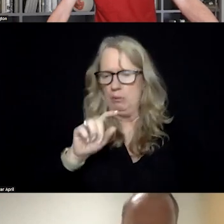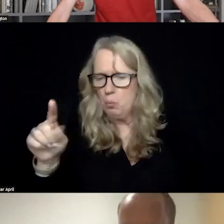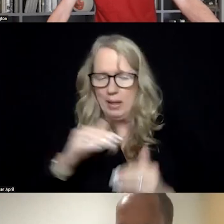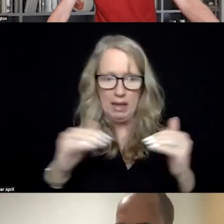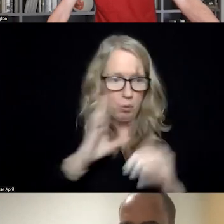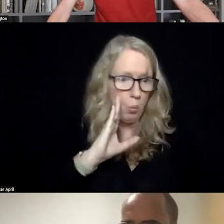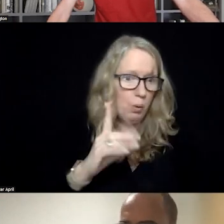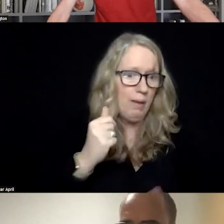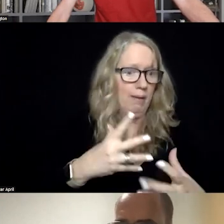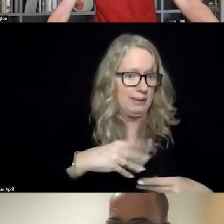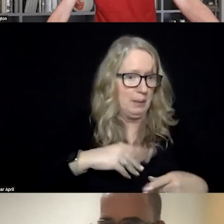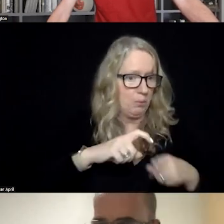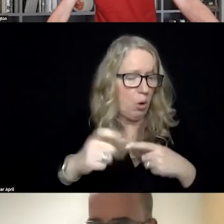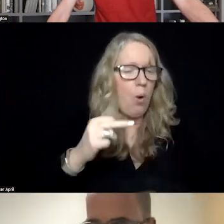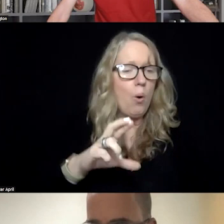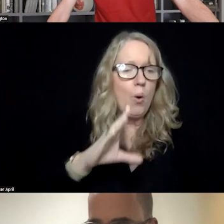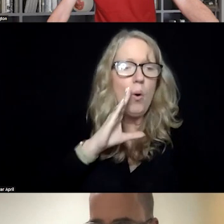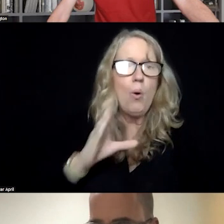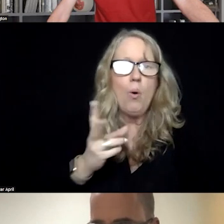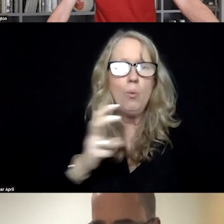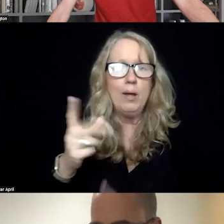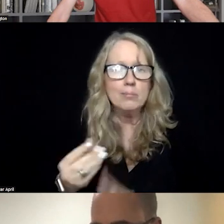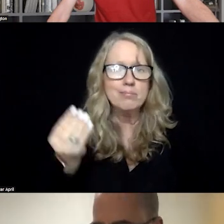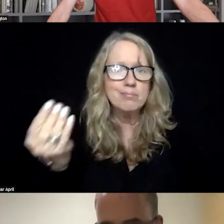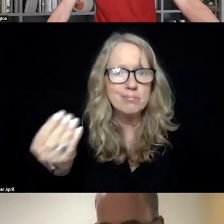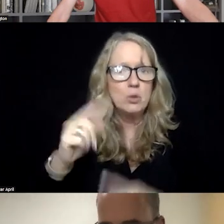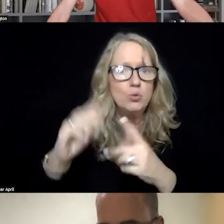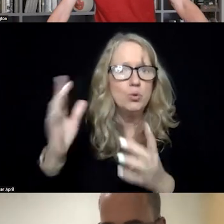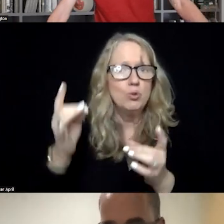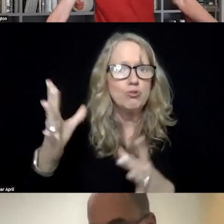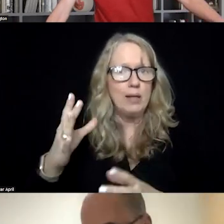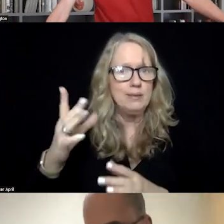TO TAKE THE CALL OR DO A WARM HAND OFF TO A CRISIS LINE SUCH AS